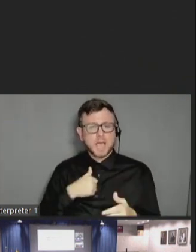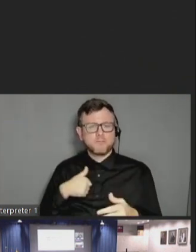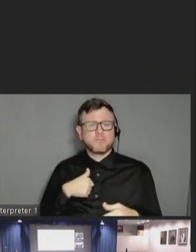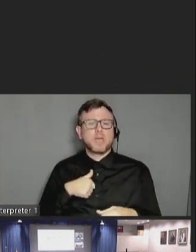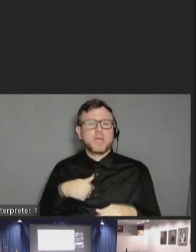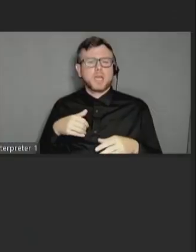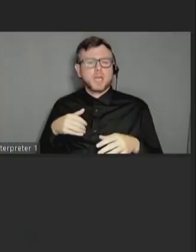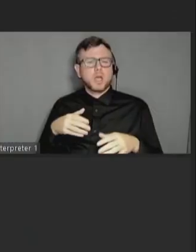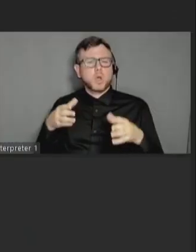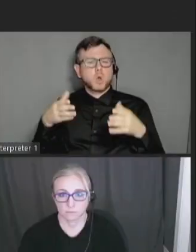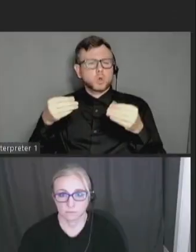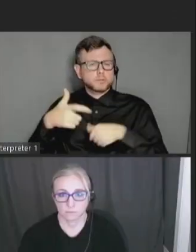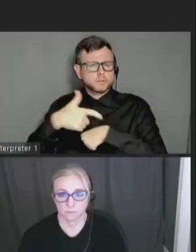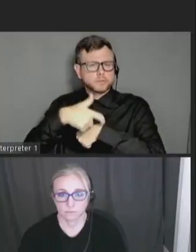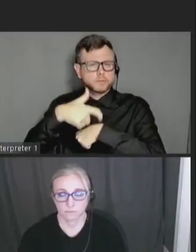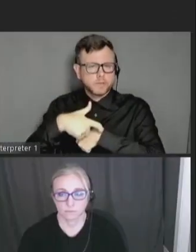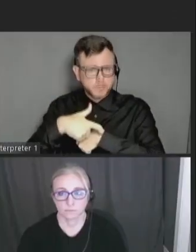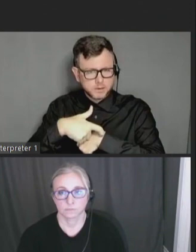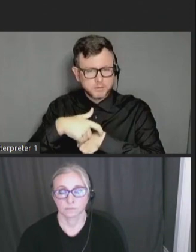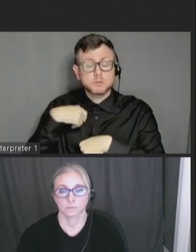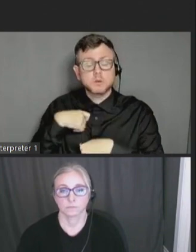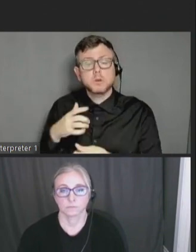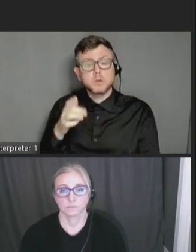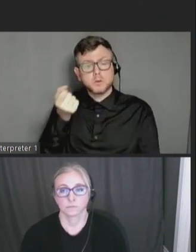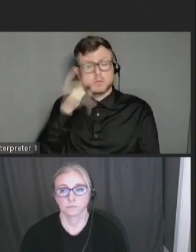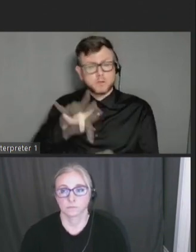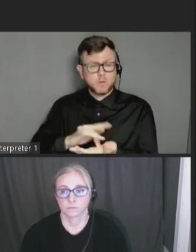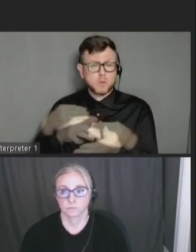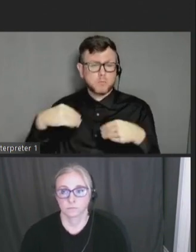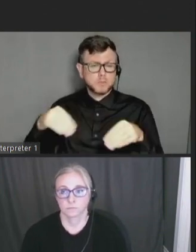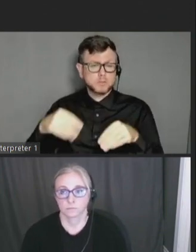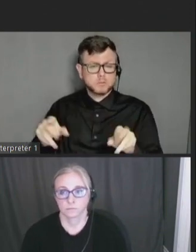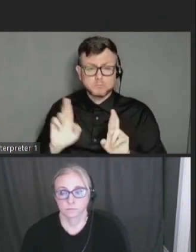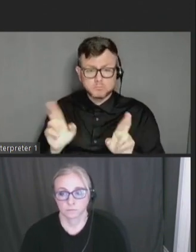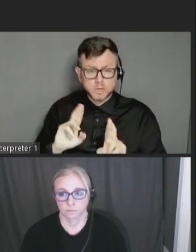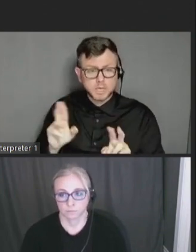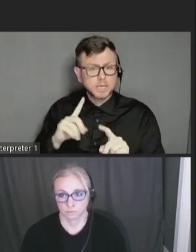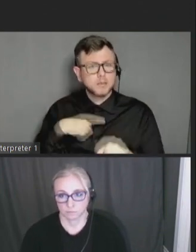that to occur. But pharmacies are ready when they've got the vaccine. They are handling